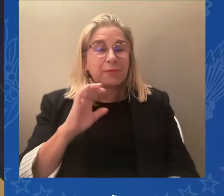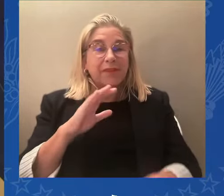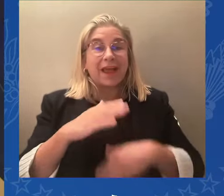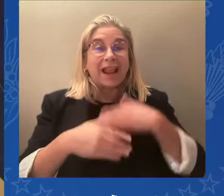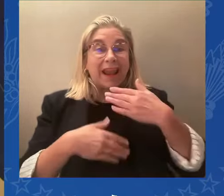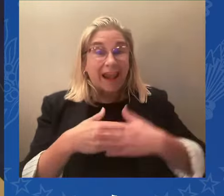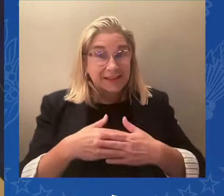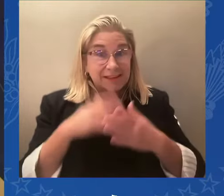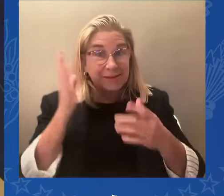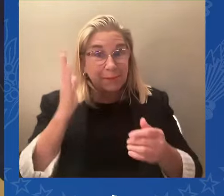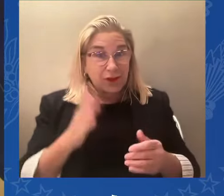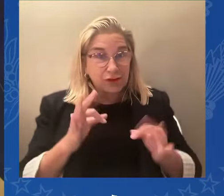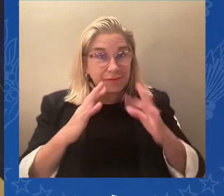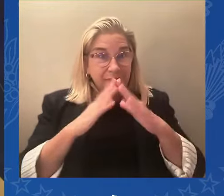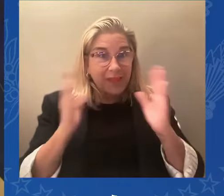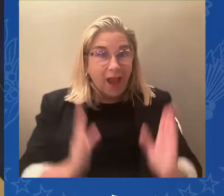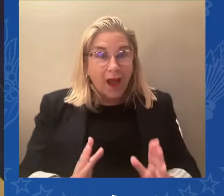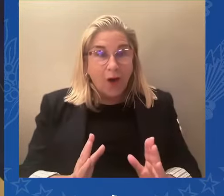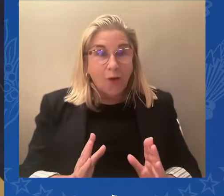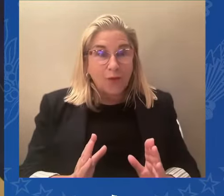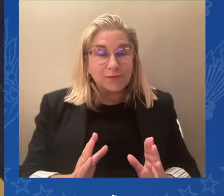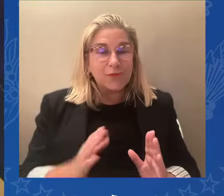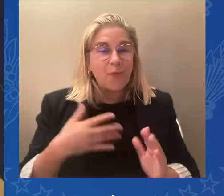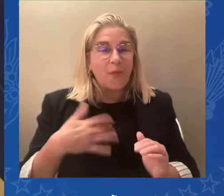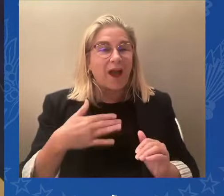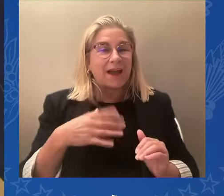Assistant Leader Joe Neguse, thank you for your leadership.